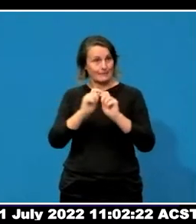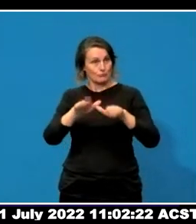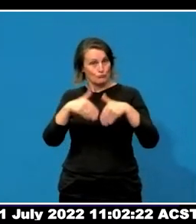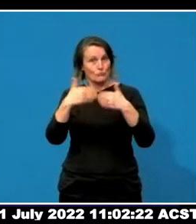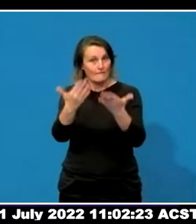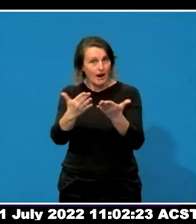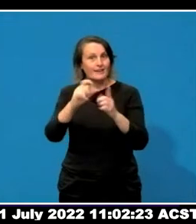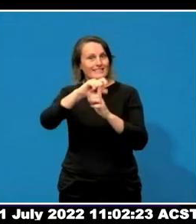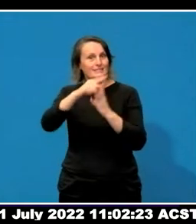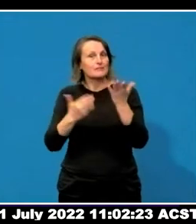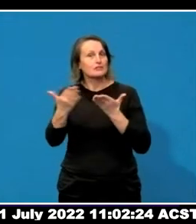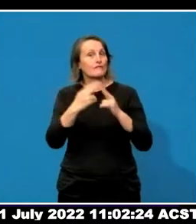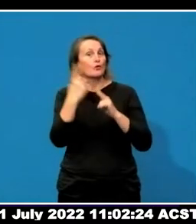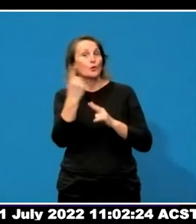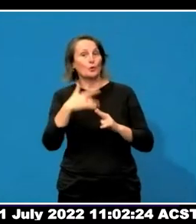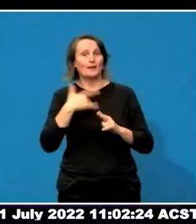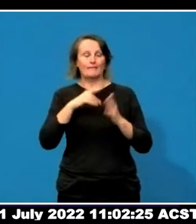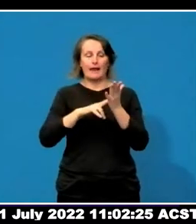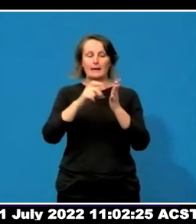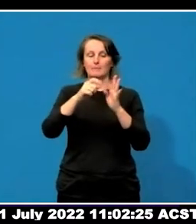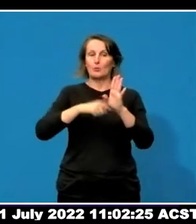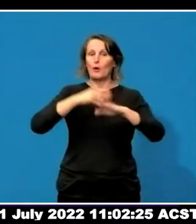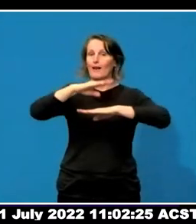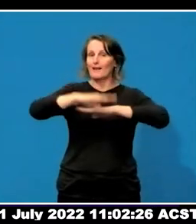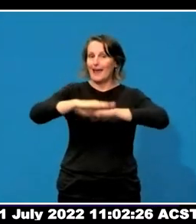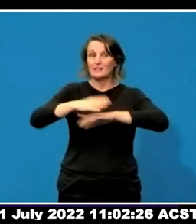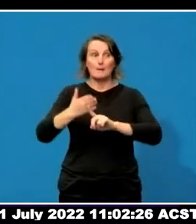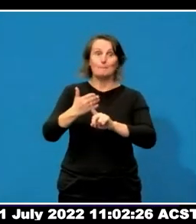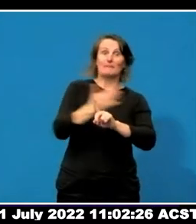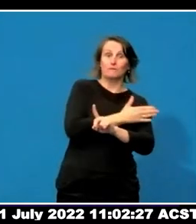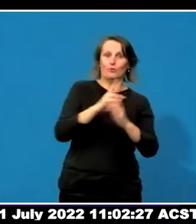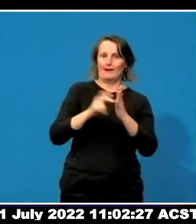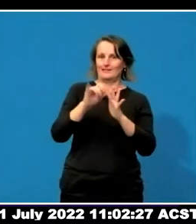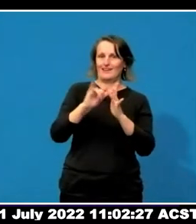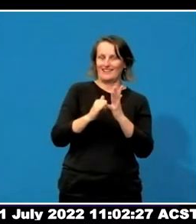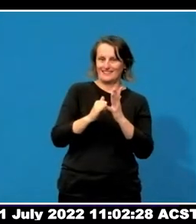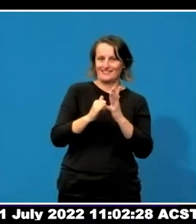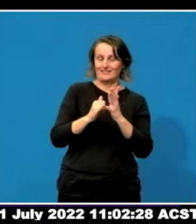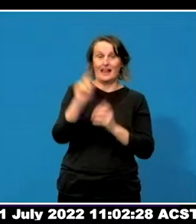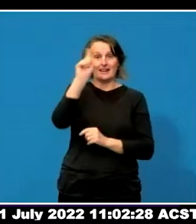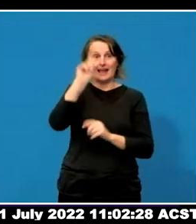Lands prior to the rollout of the NDIS and currently provides services to 130 people